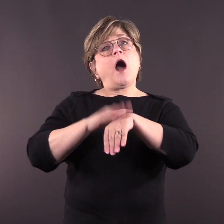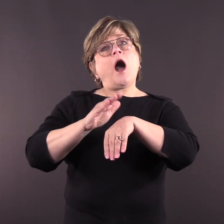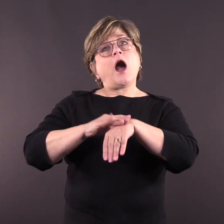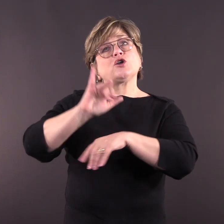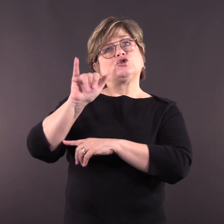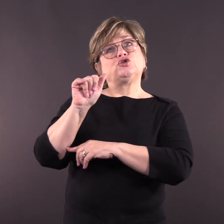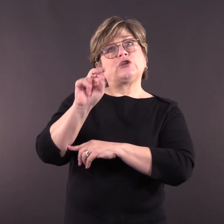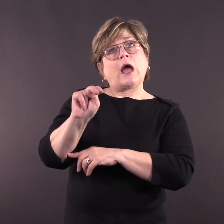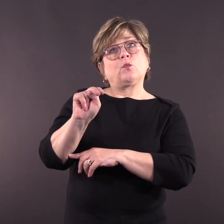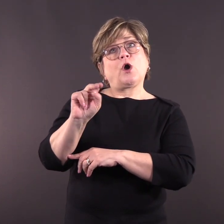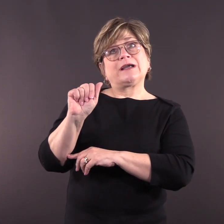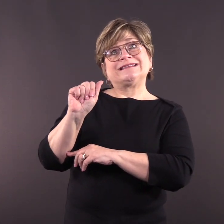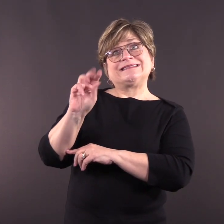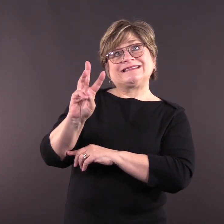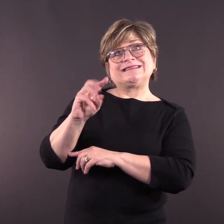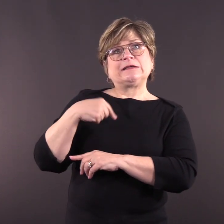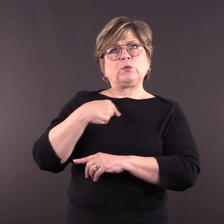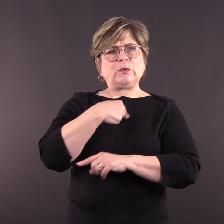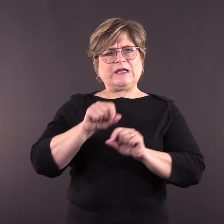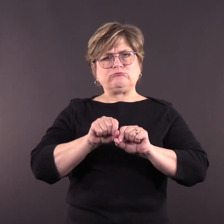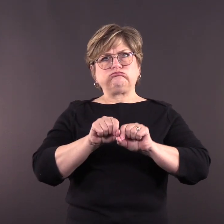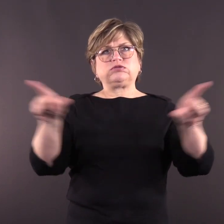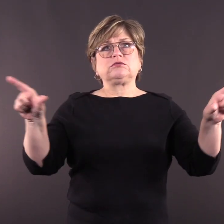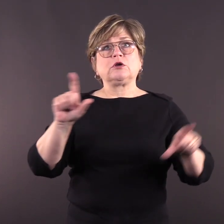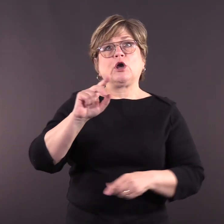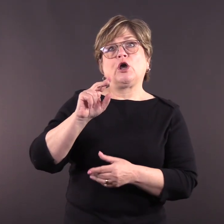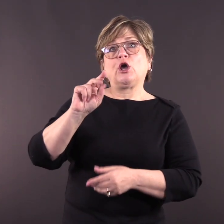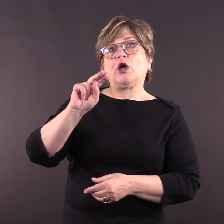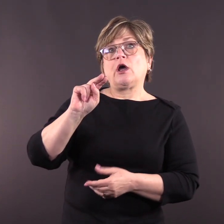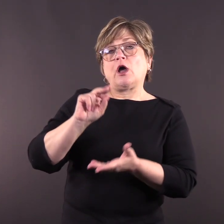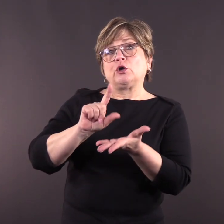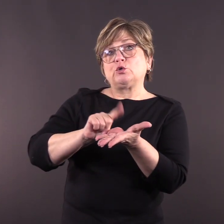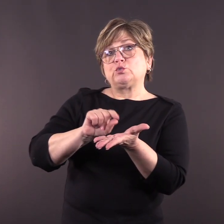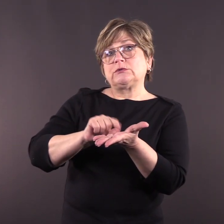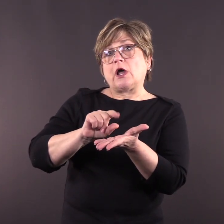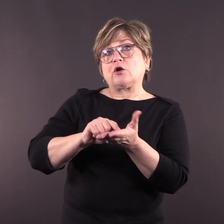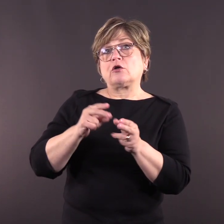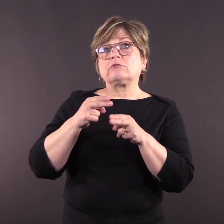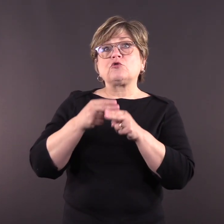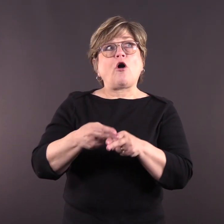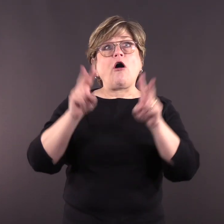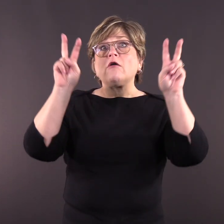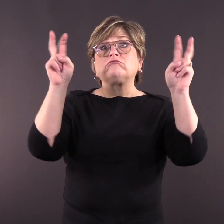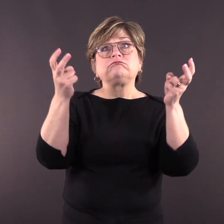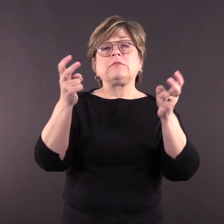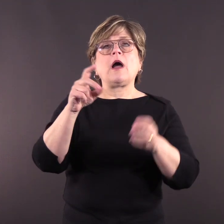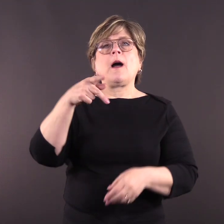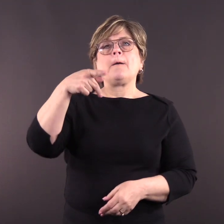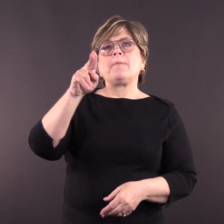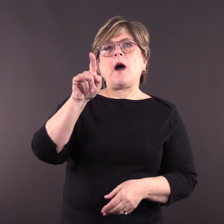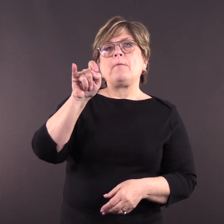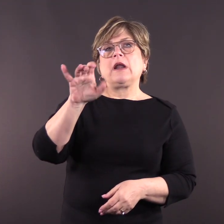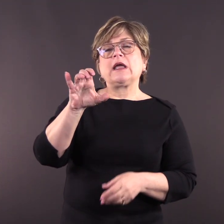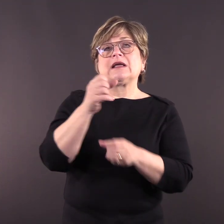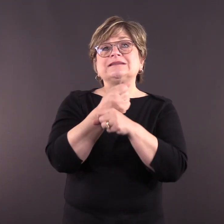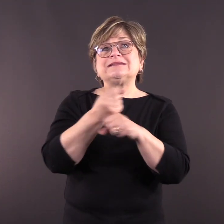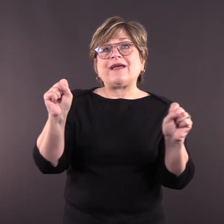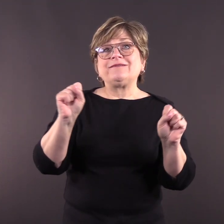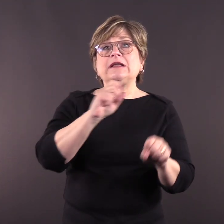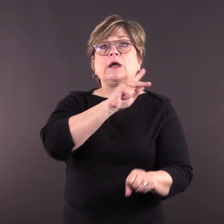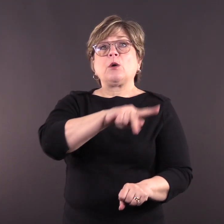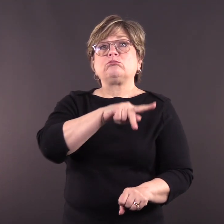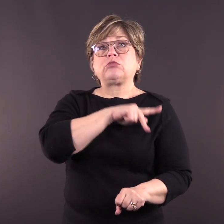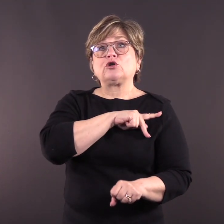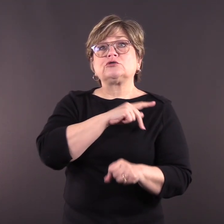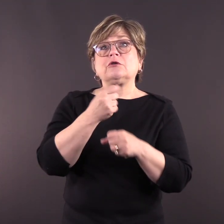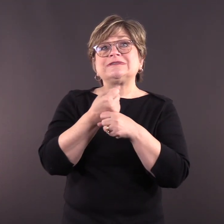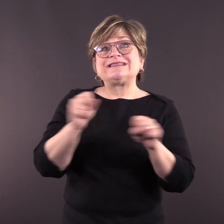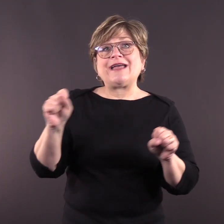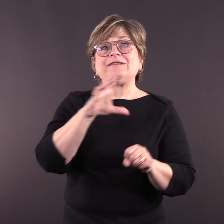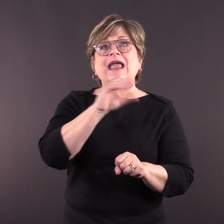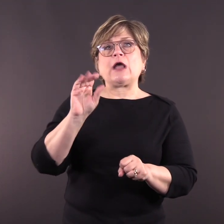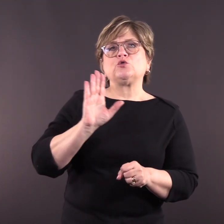On January 16, we sent a newsletter called “Public Safety, Personal Safety, and Your